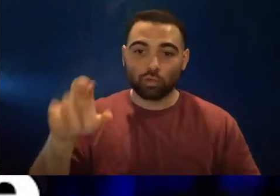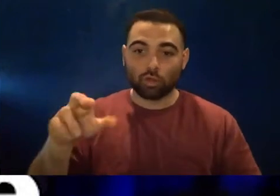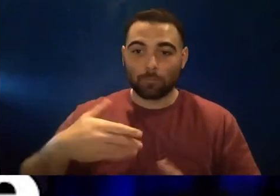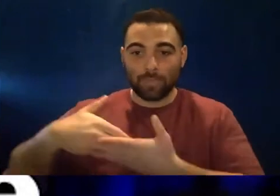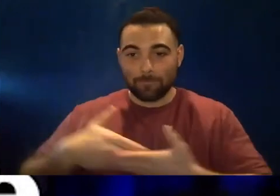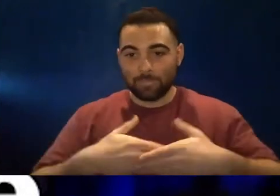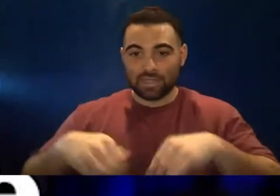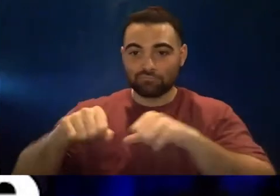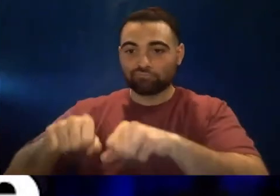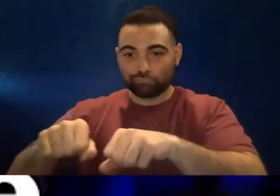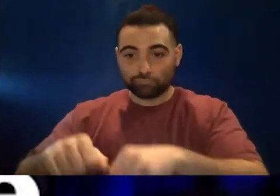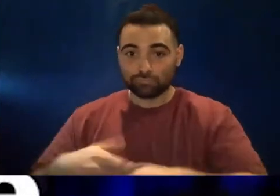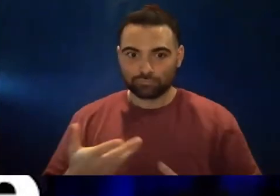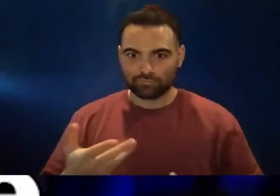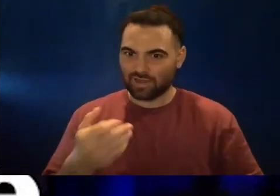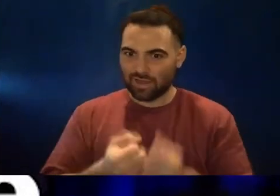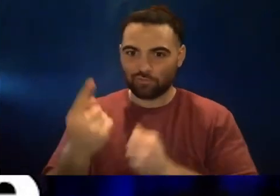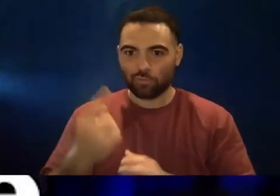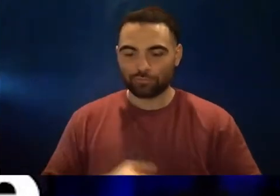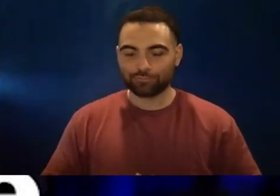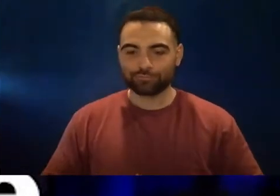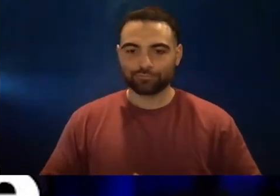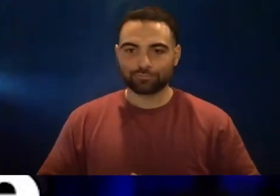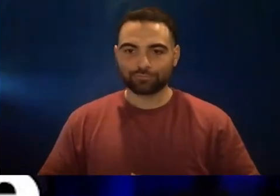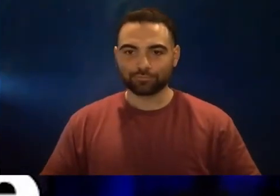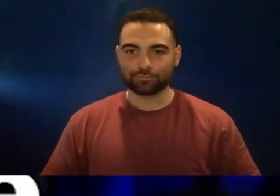So it did bring light to the situation